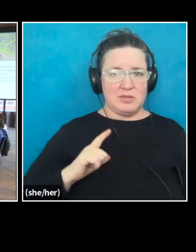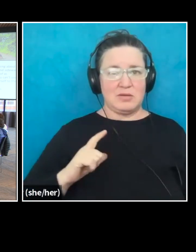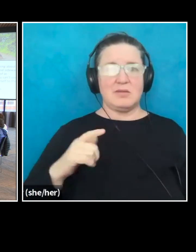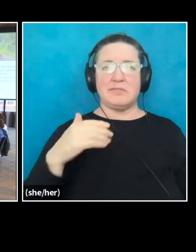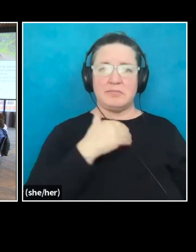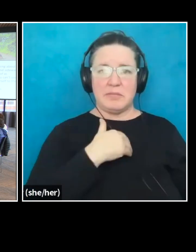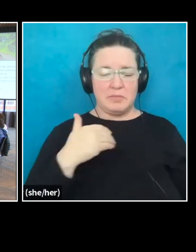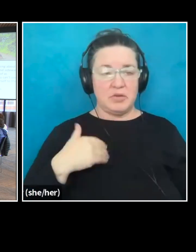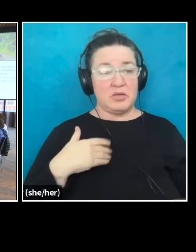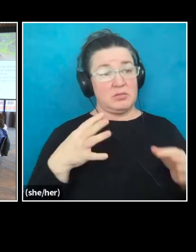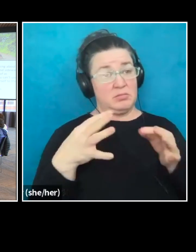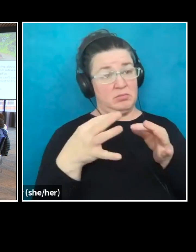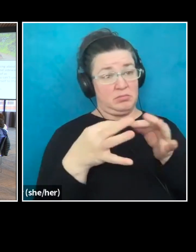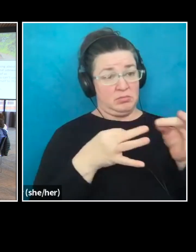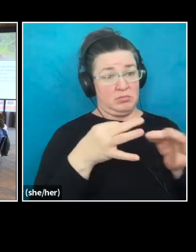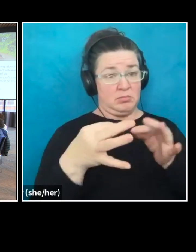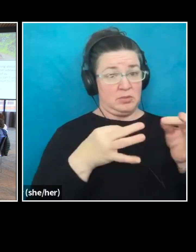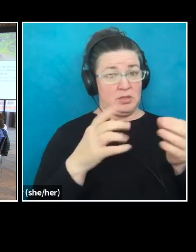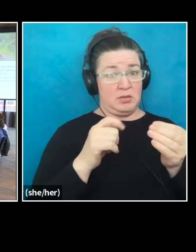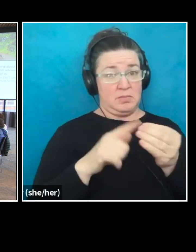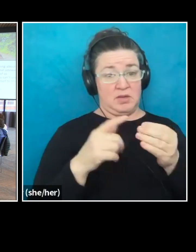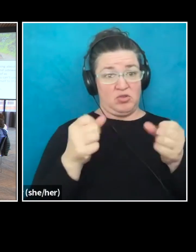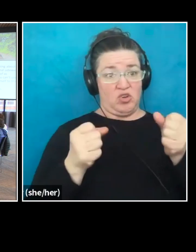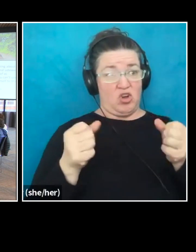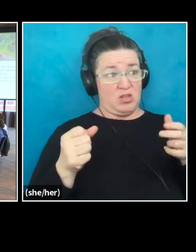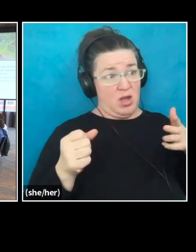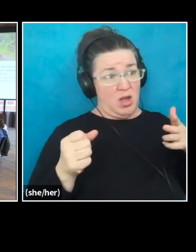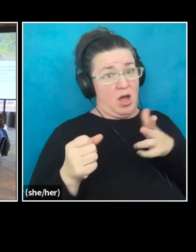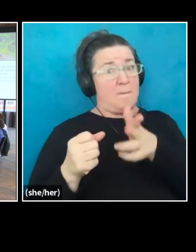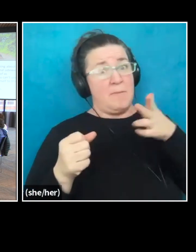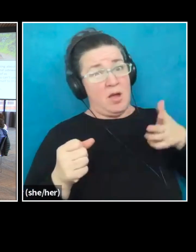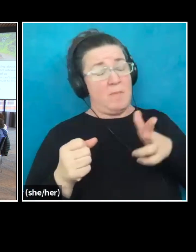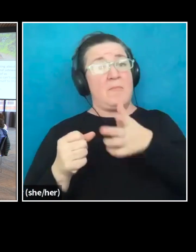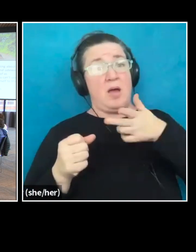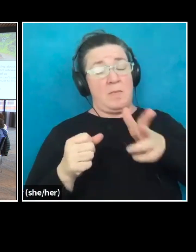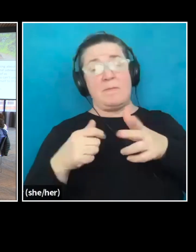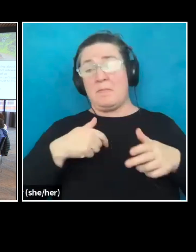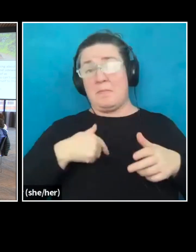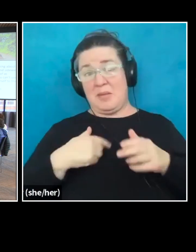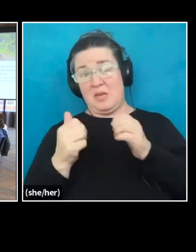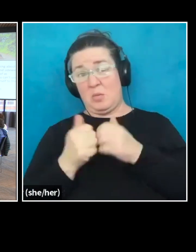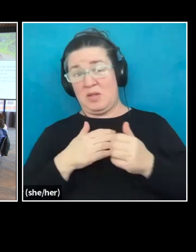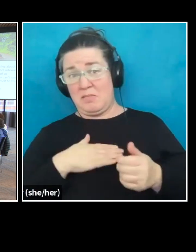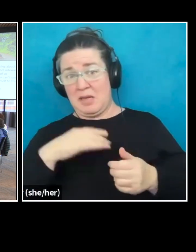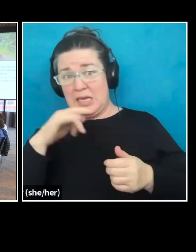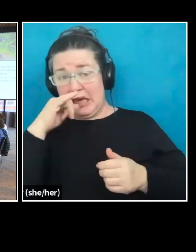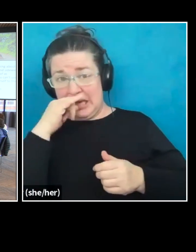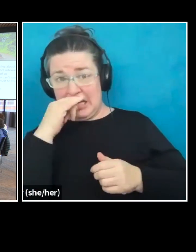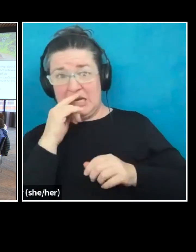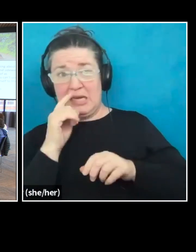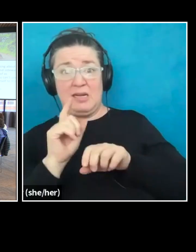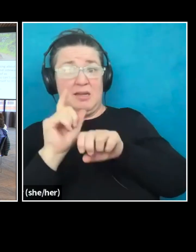um uh that there's so many of those bus stops and at Metro we we want to change that. We know you